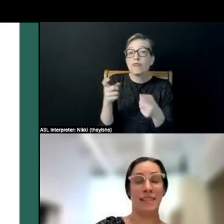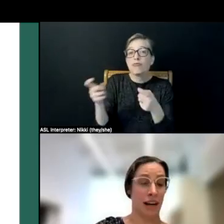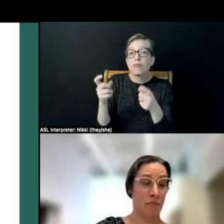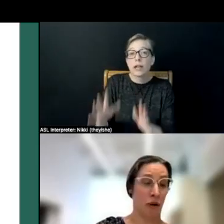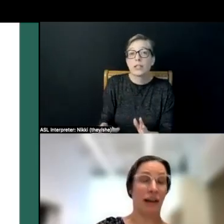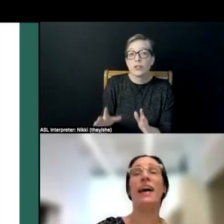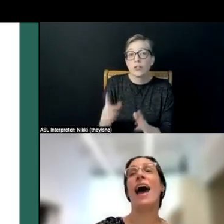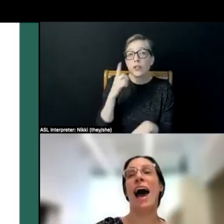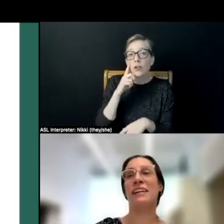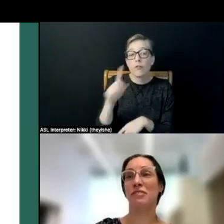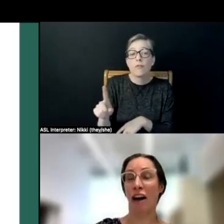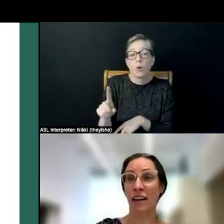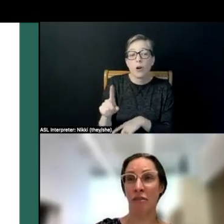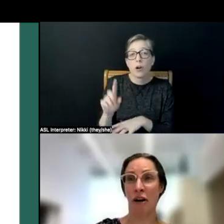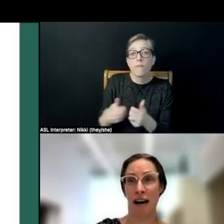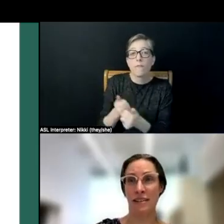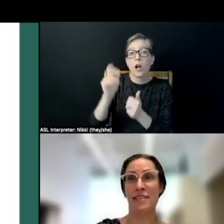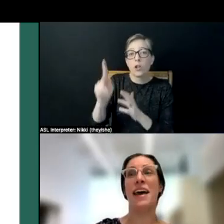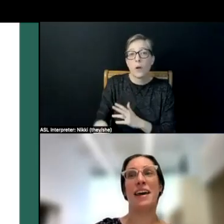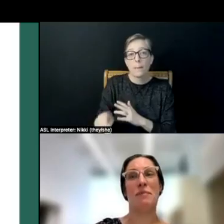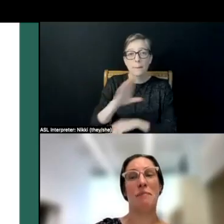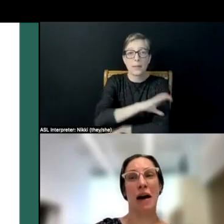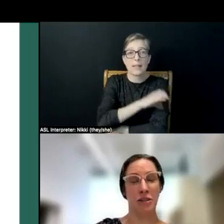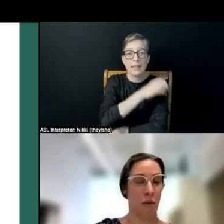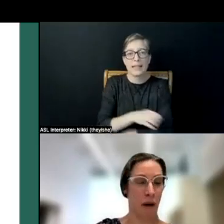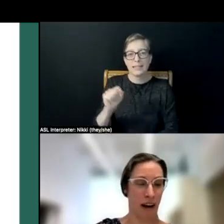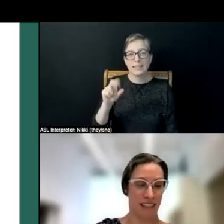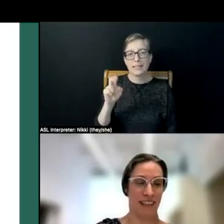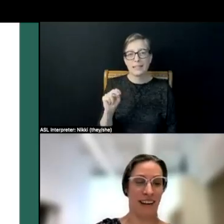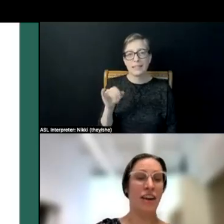Sunnybrook and lucky for us in Metro Boston.